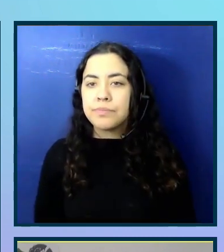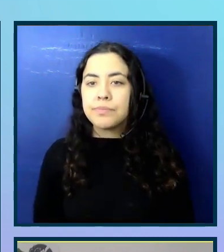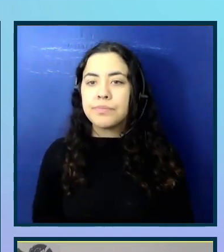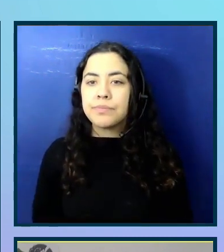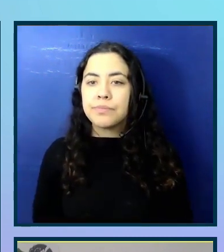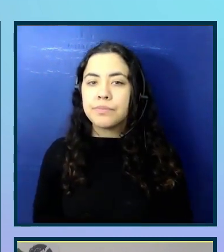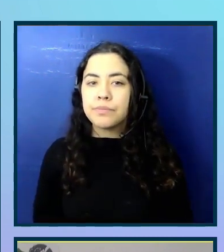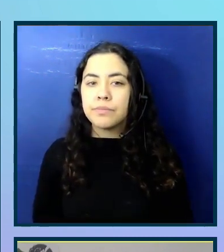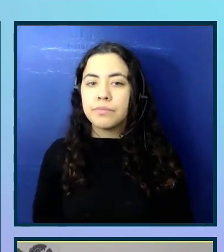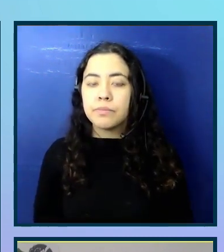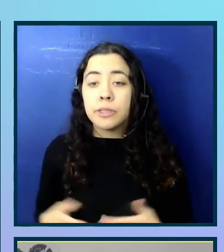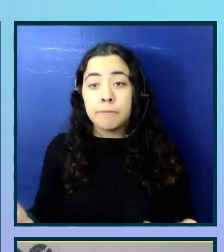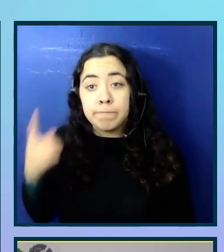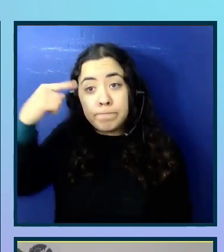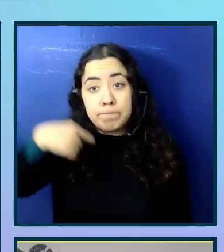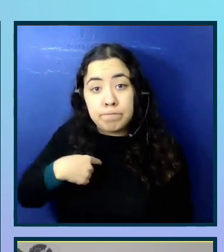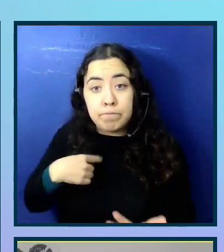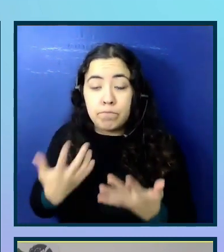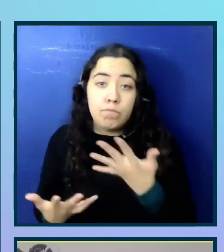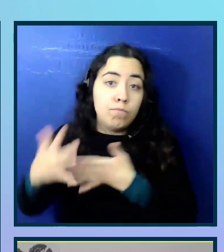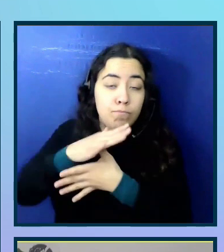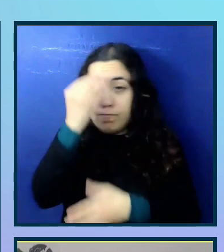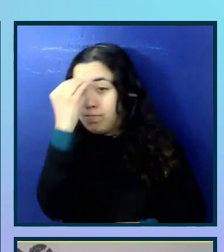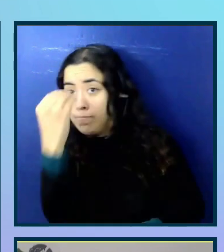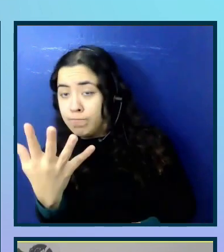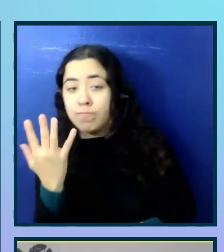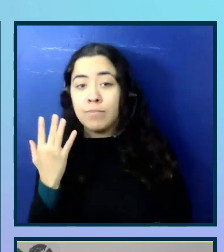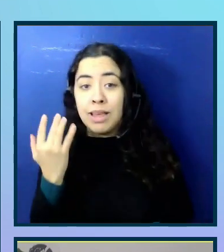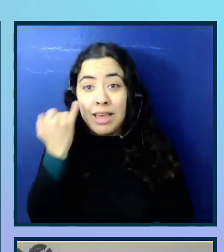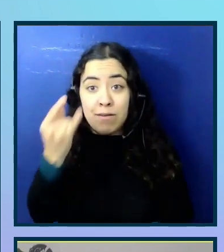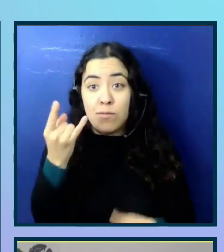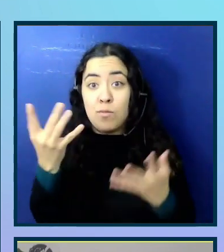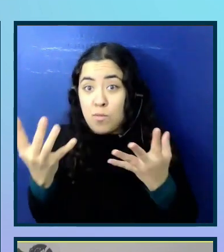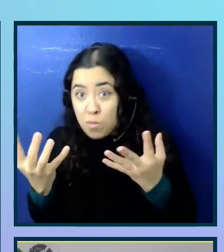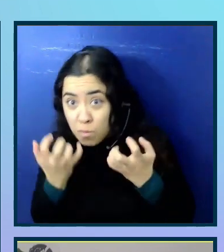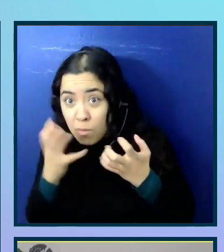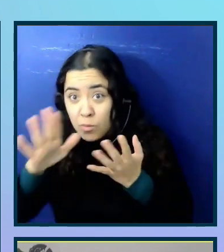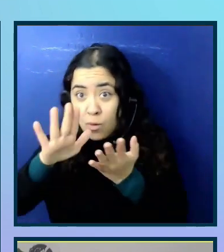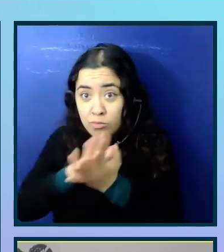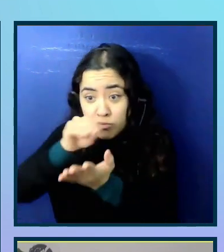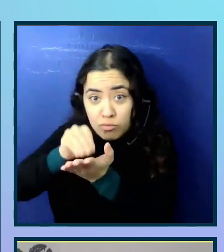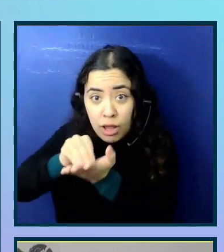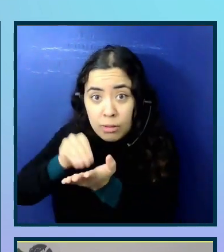For me, the number one advice I can give you today is if you want your documentation to be useful and used,